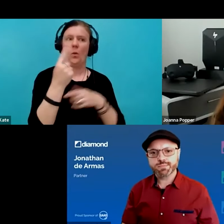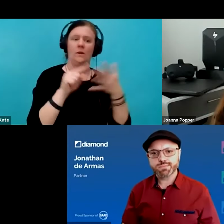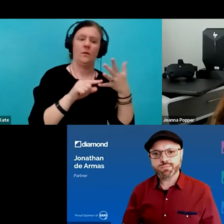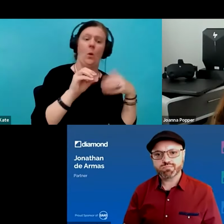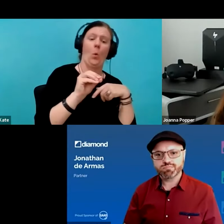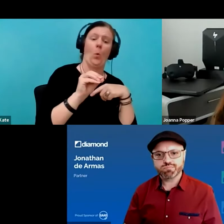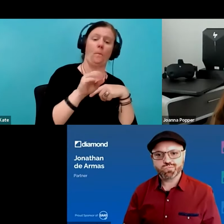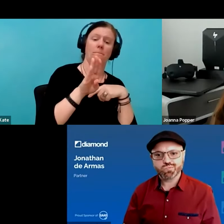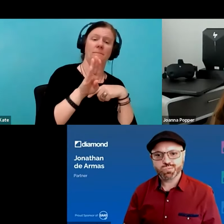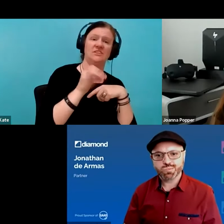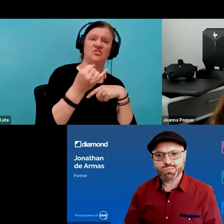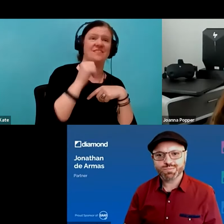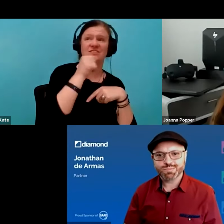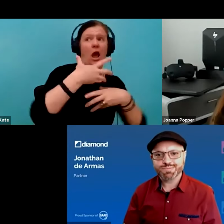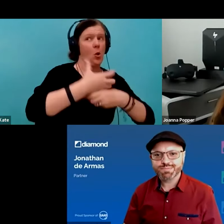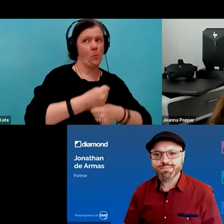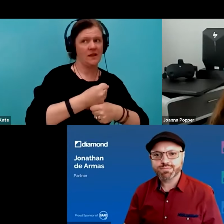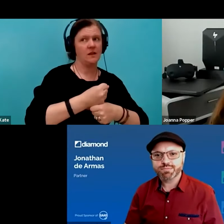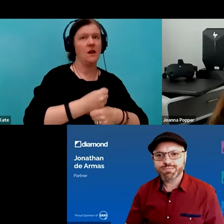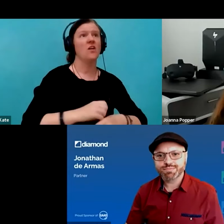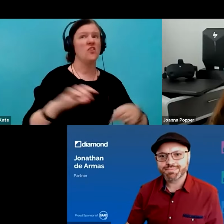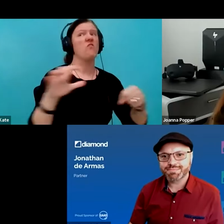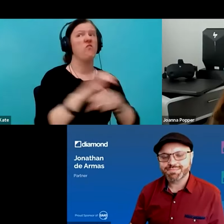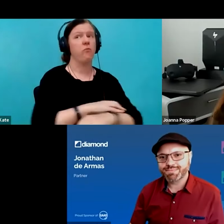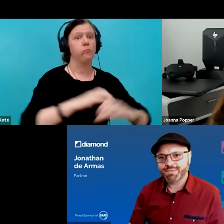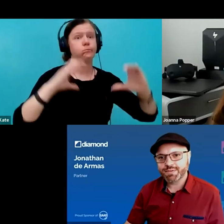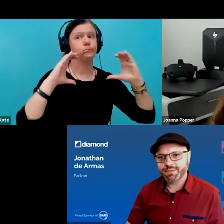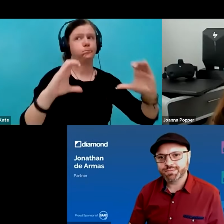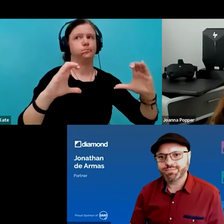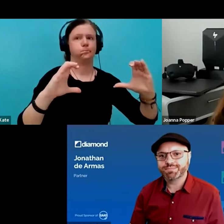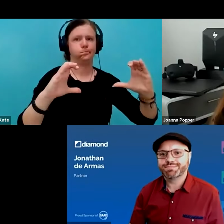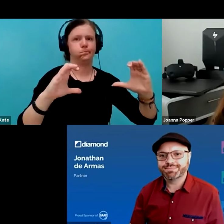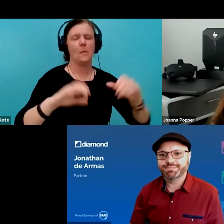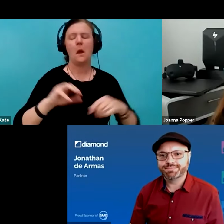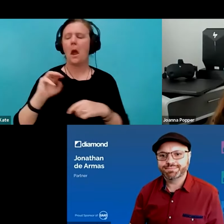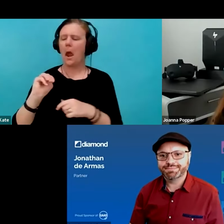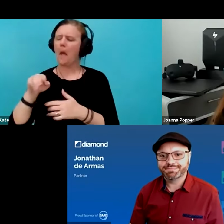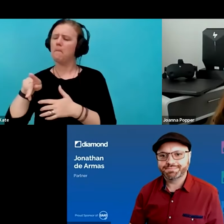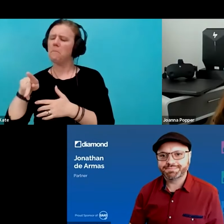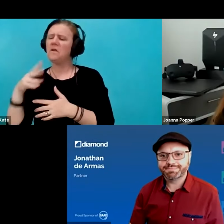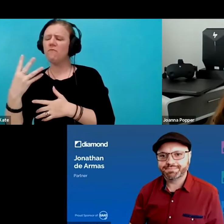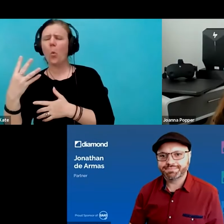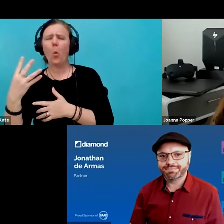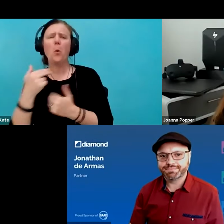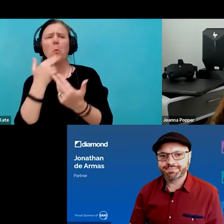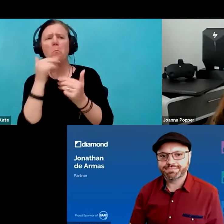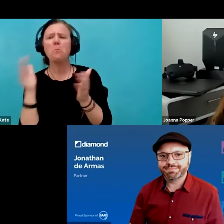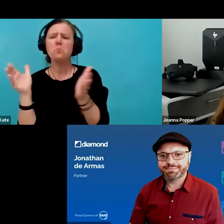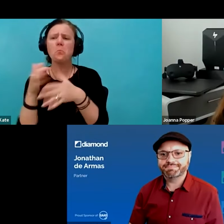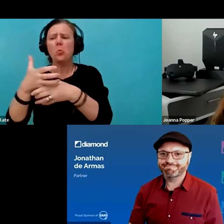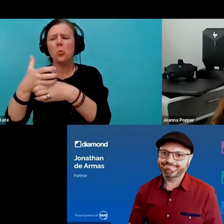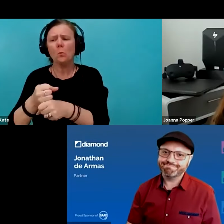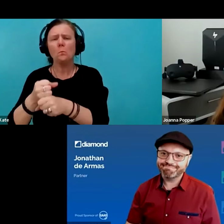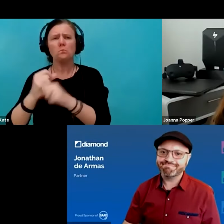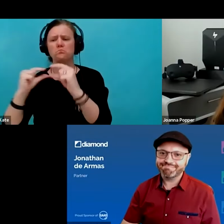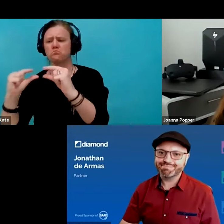Not compressed. So they're they're full sized and quite large, whereas the MP4 containers are really compressed and small and the audio is attached so